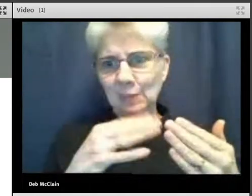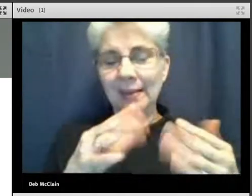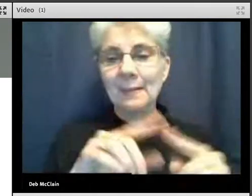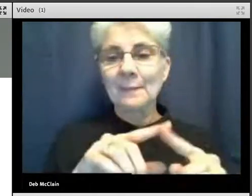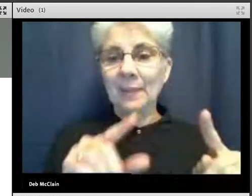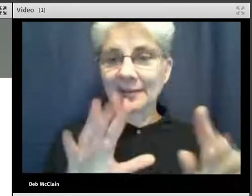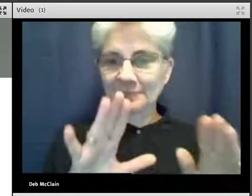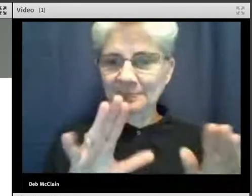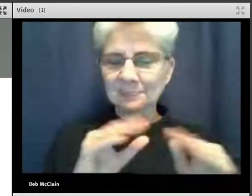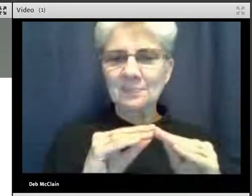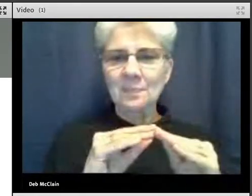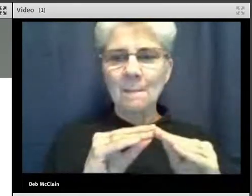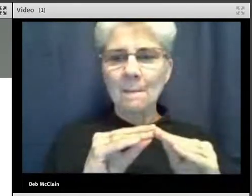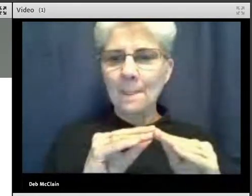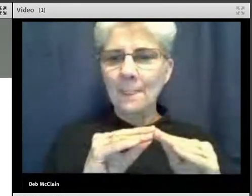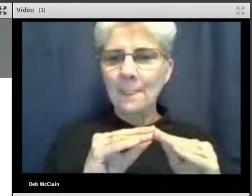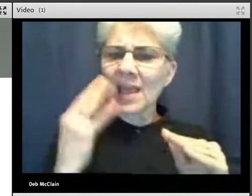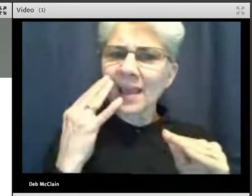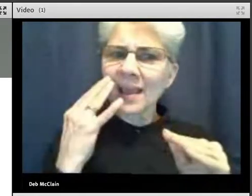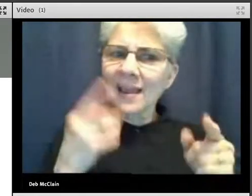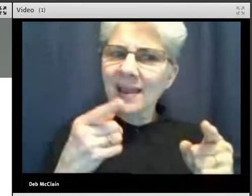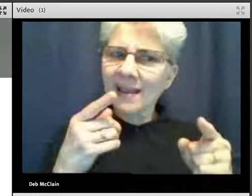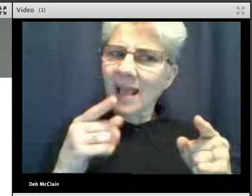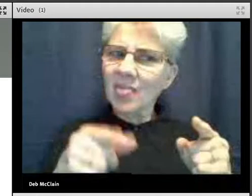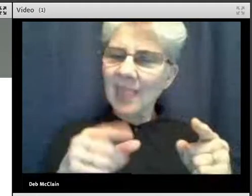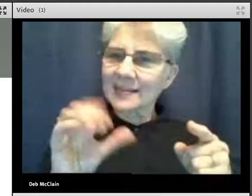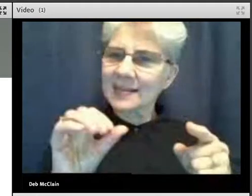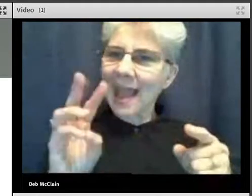That's just strange.